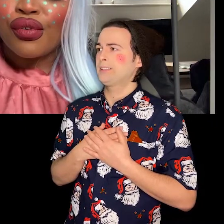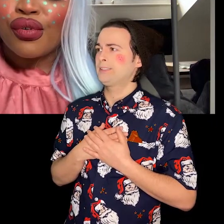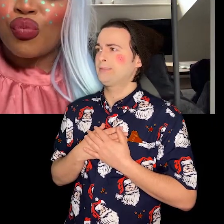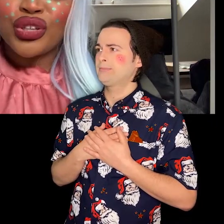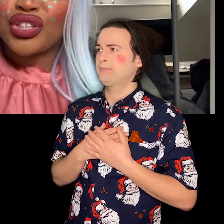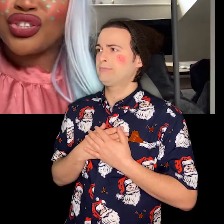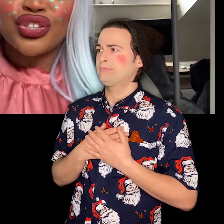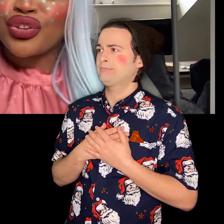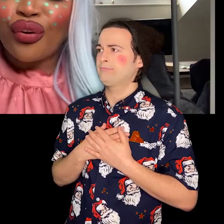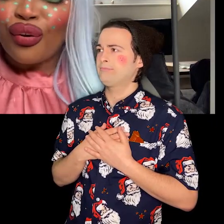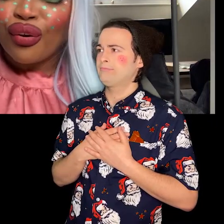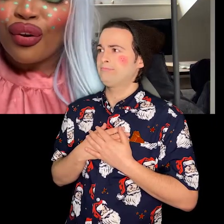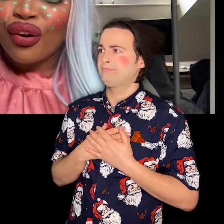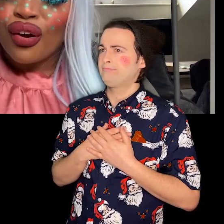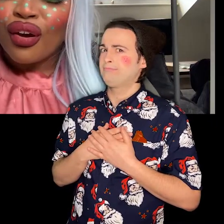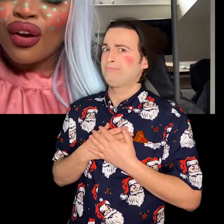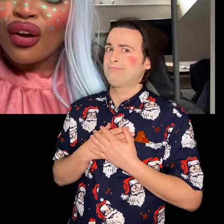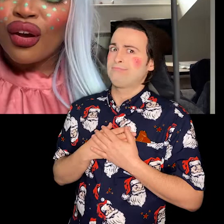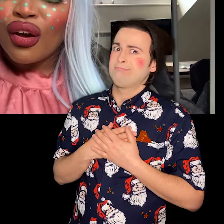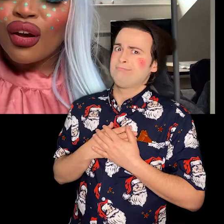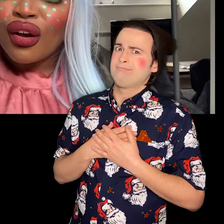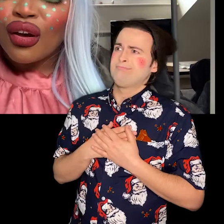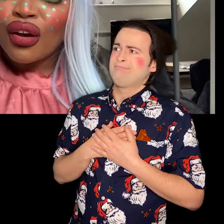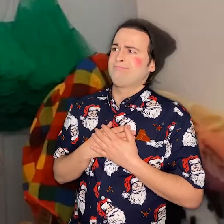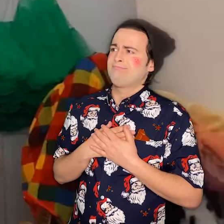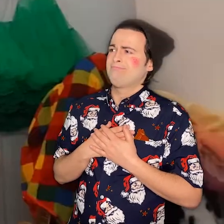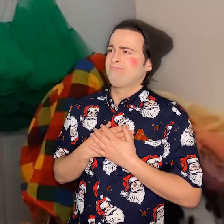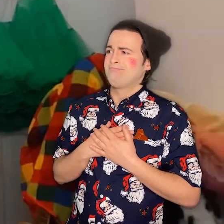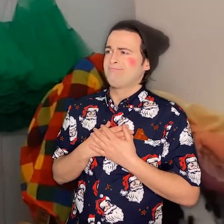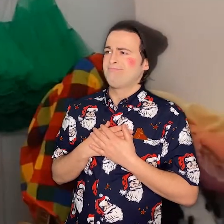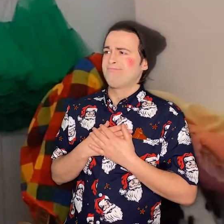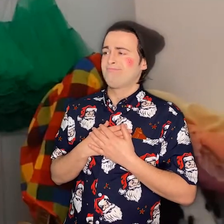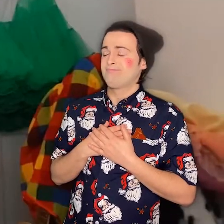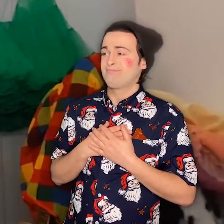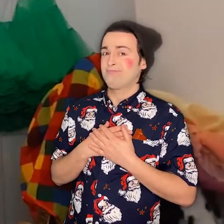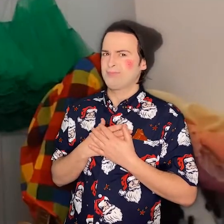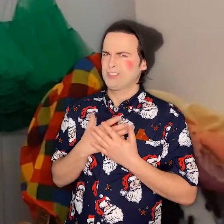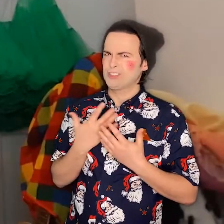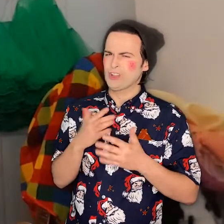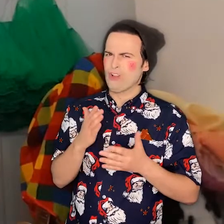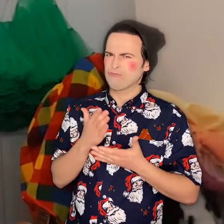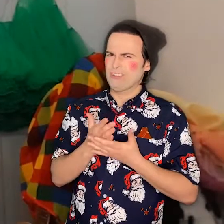Cyndi – But what did you do? Helen – Davie Dodds, Mo Johnston and Johann Mjallby